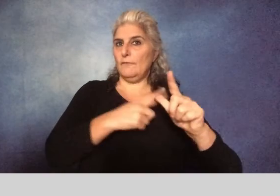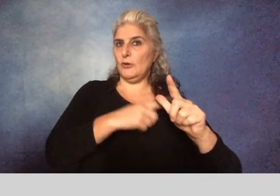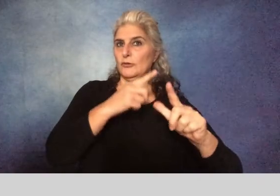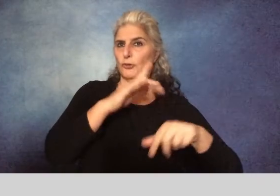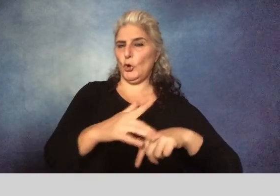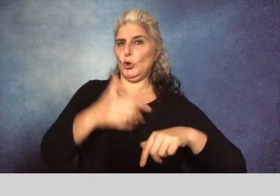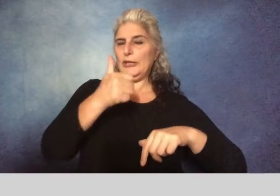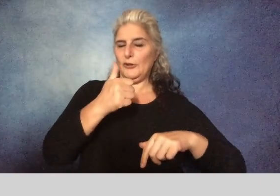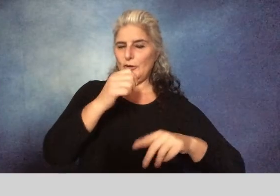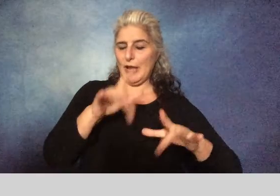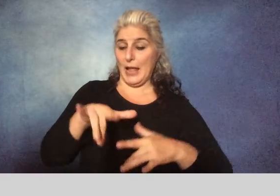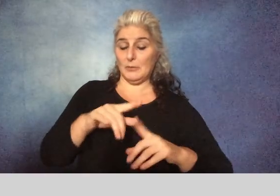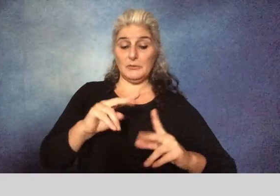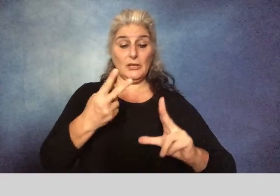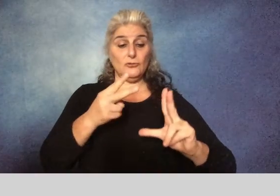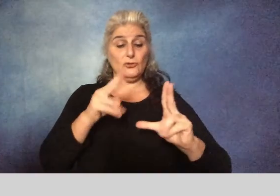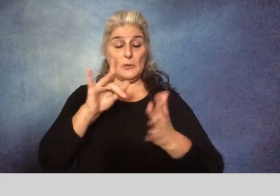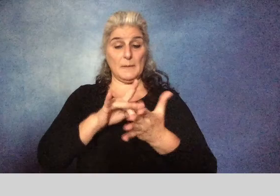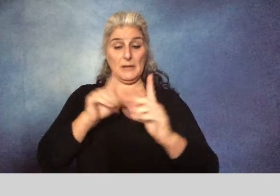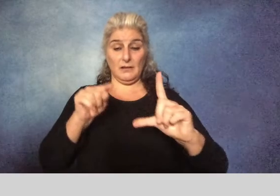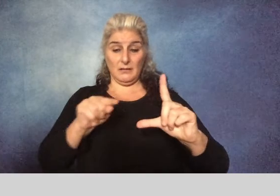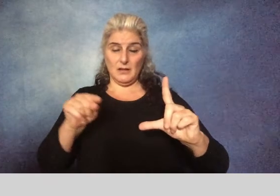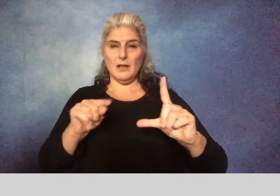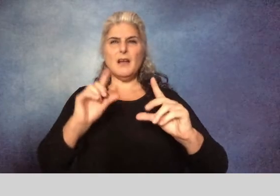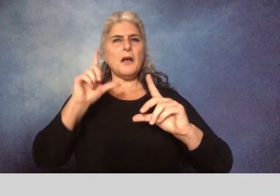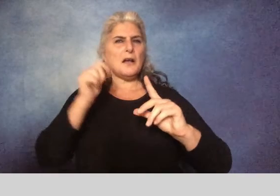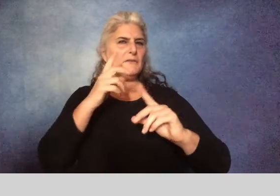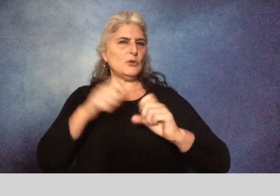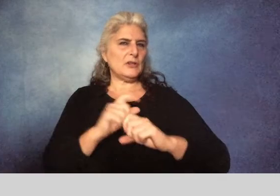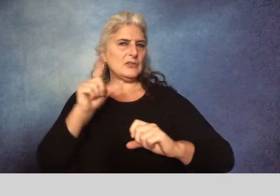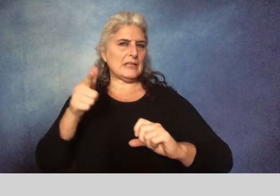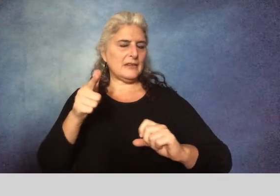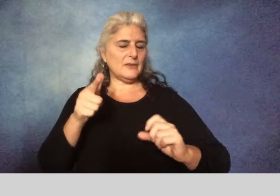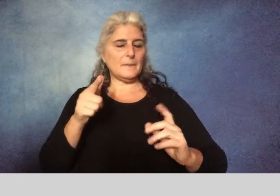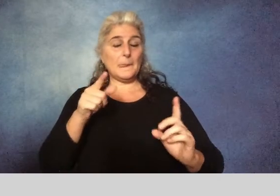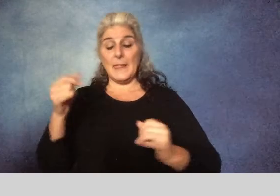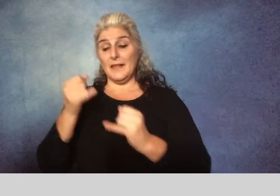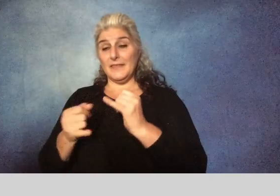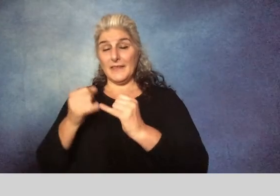And the second pair in the middle are later on in their career. This last one is an album